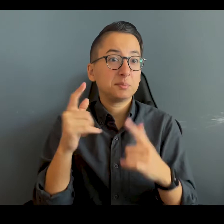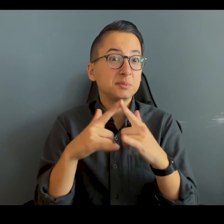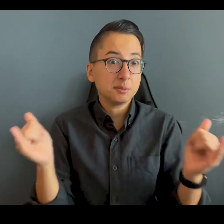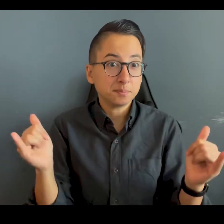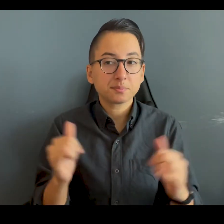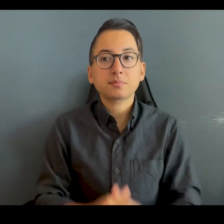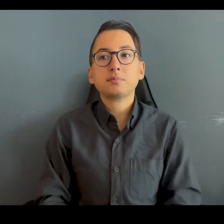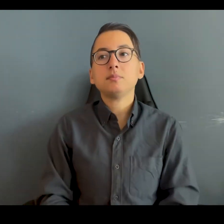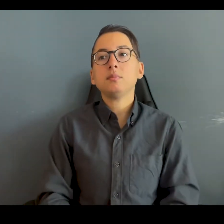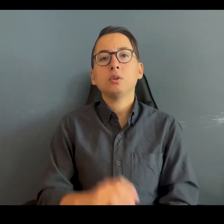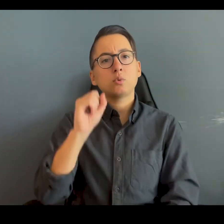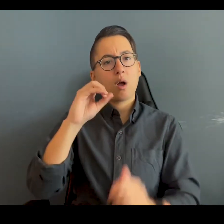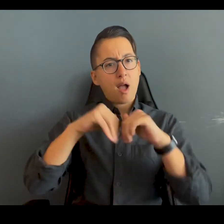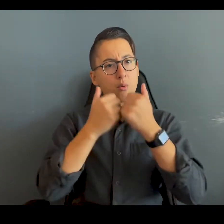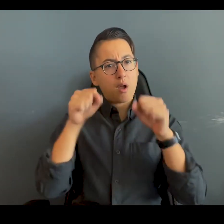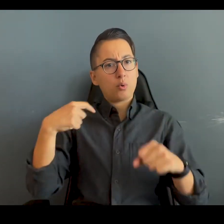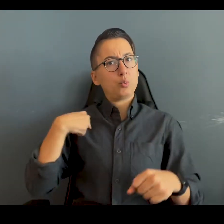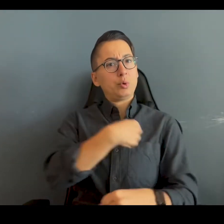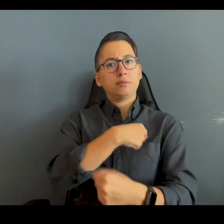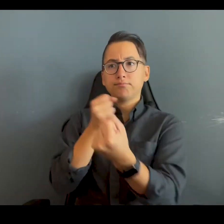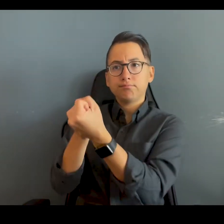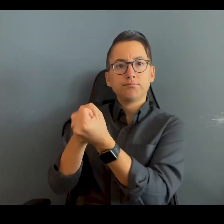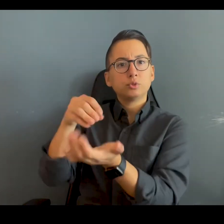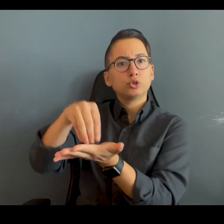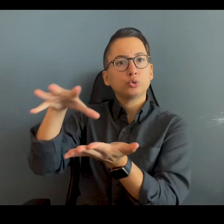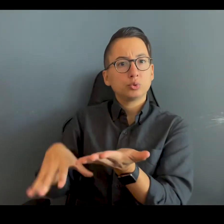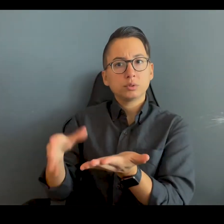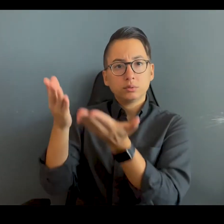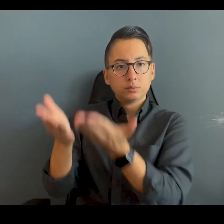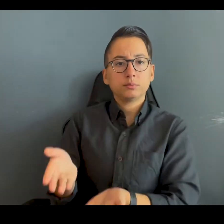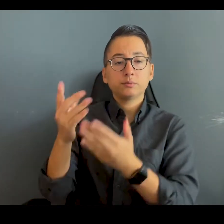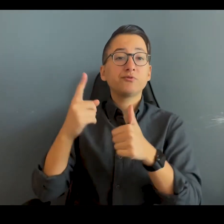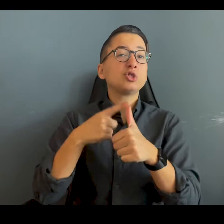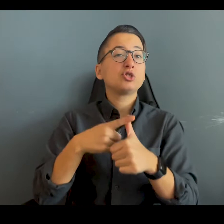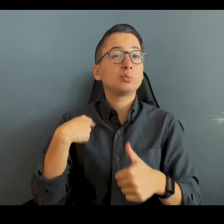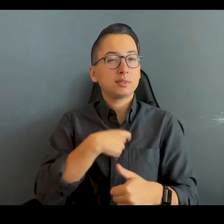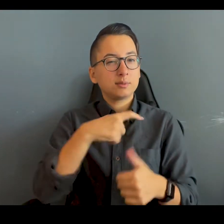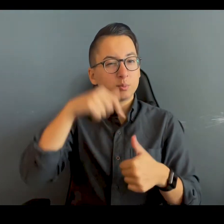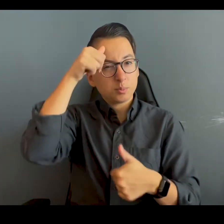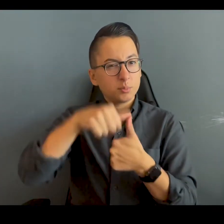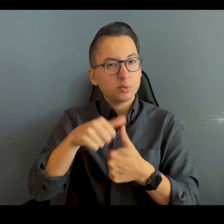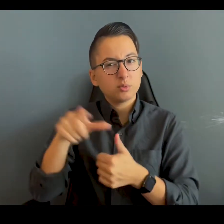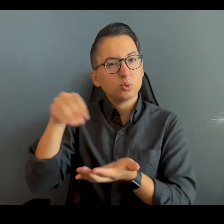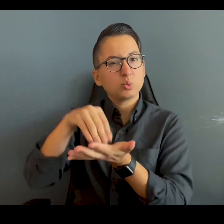Many truths can exist at the same time. So, how can we support students as a whole?